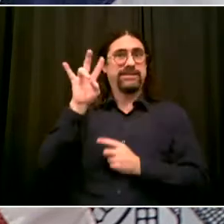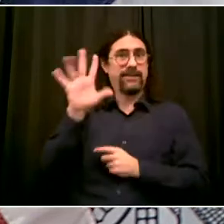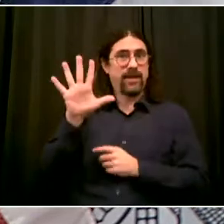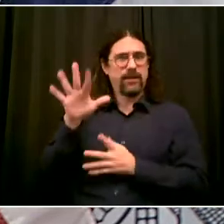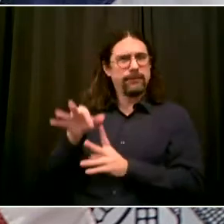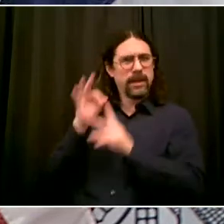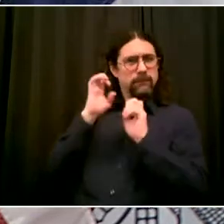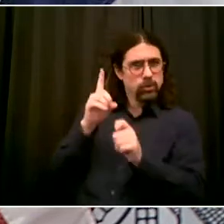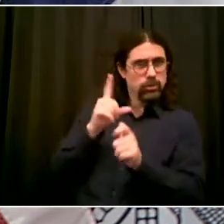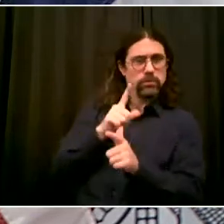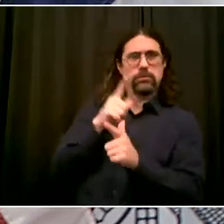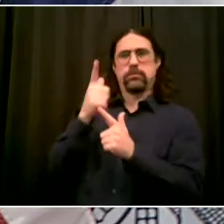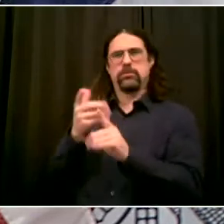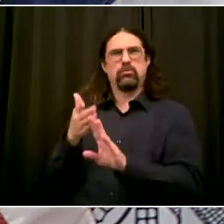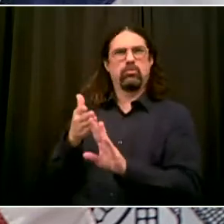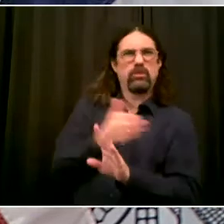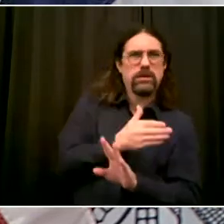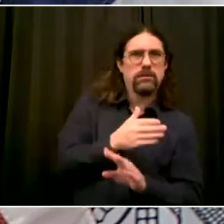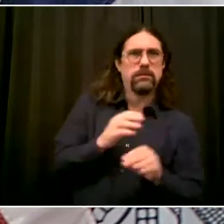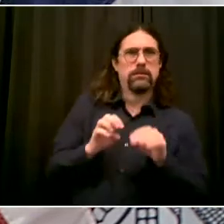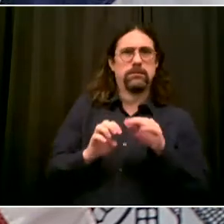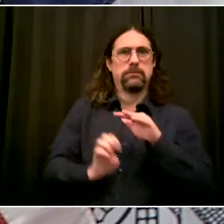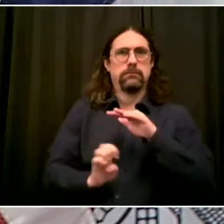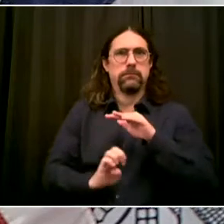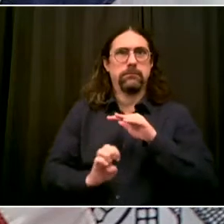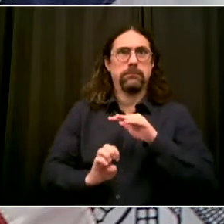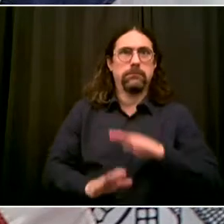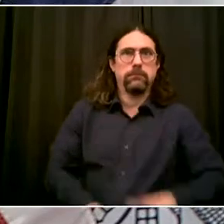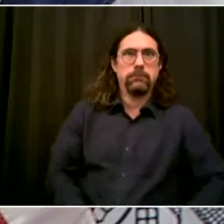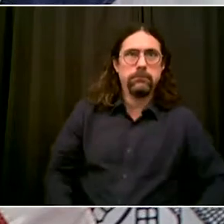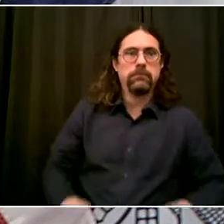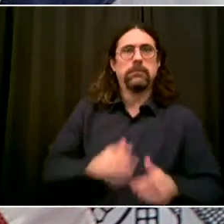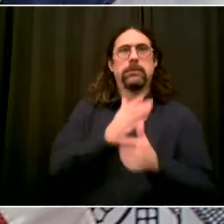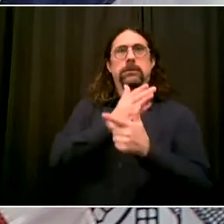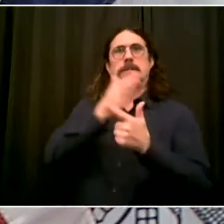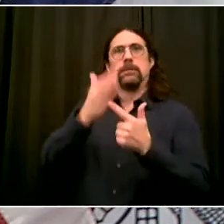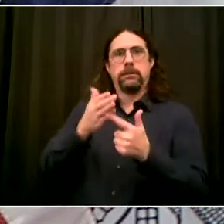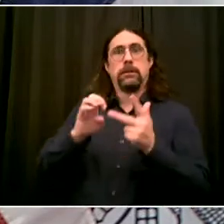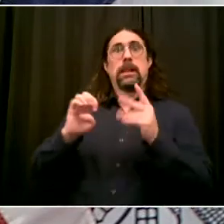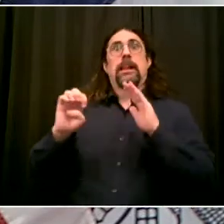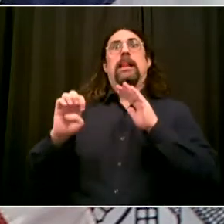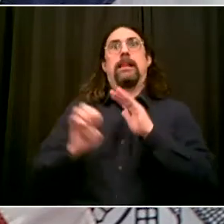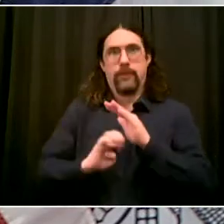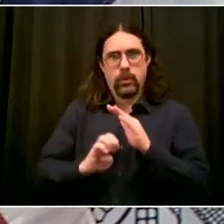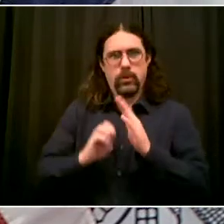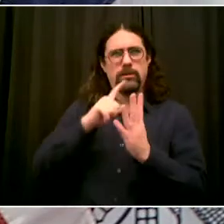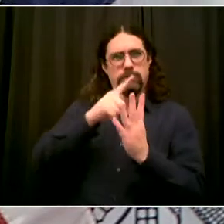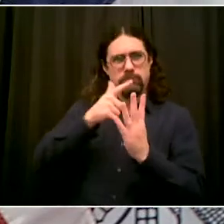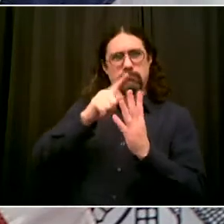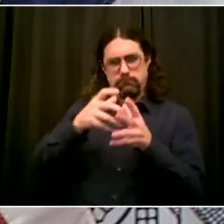GOVERNOR, RIGHT NOWOWTH E RUU LEIIS WE WOULD HAVE TO WAIT FOR THE ORANGE ZONENETO